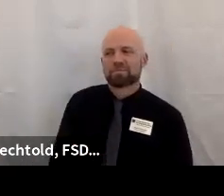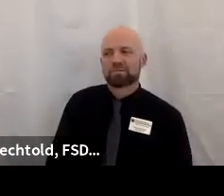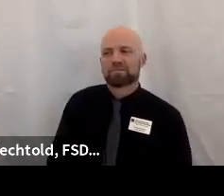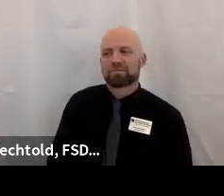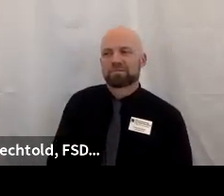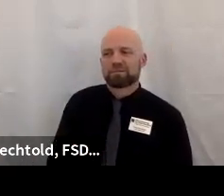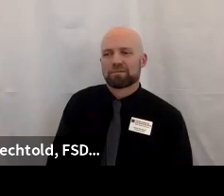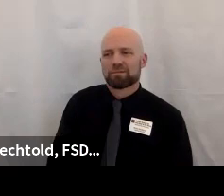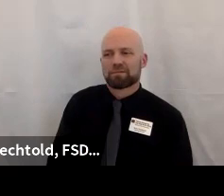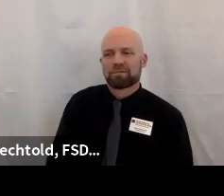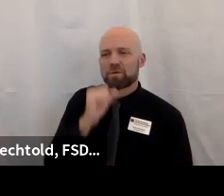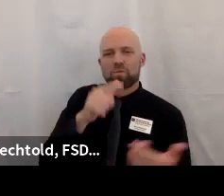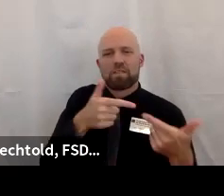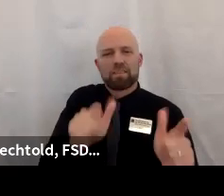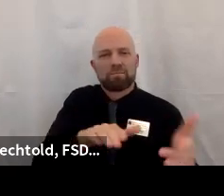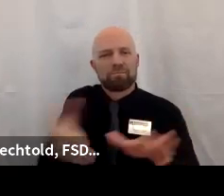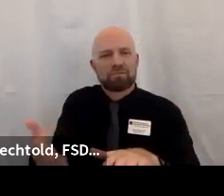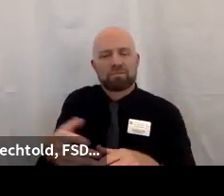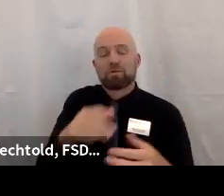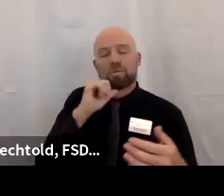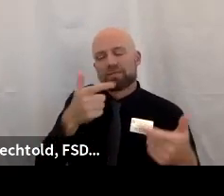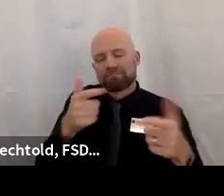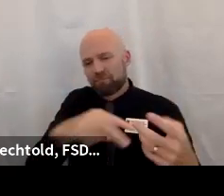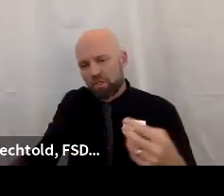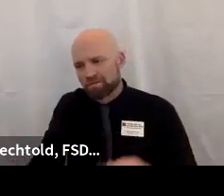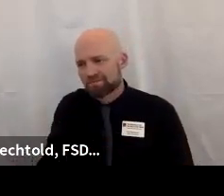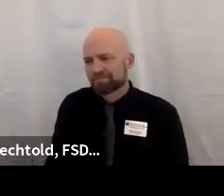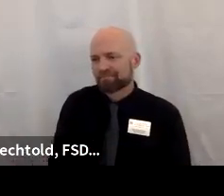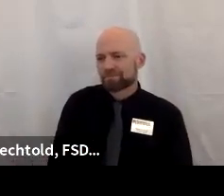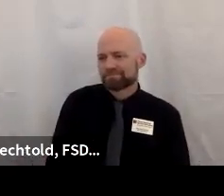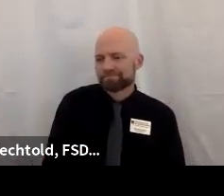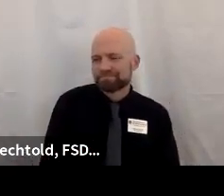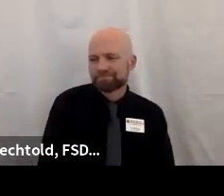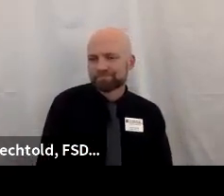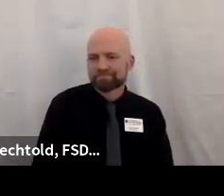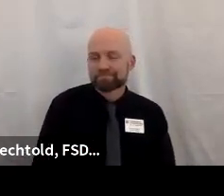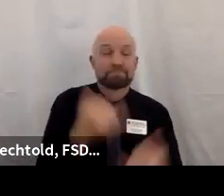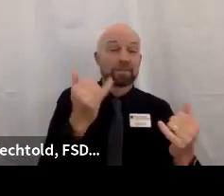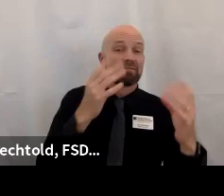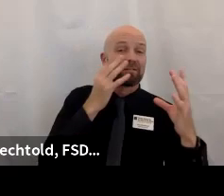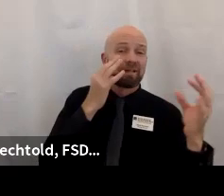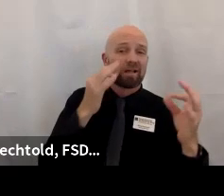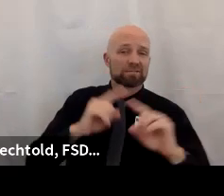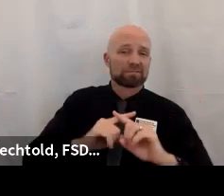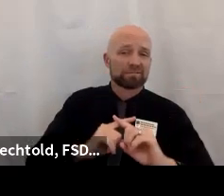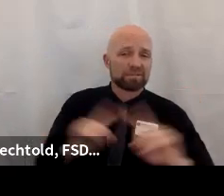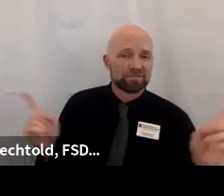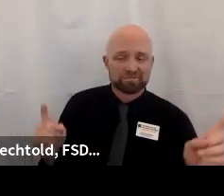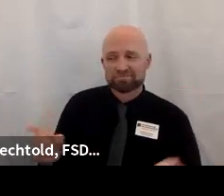and you see that extra support that he's getting. And they won't let him fall. He gets the support he needs.